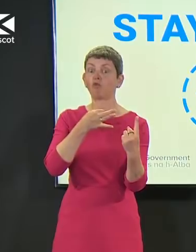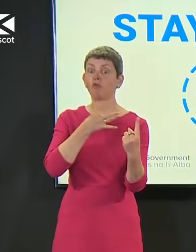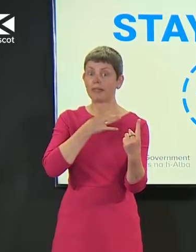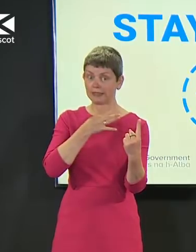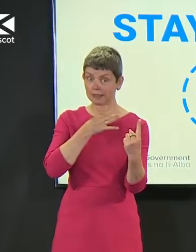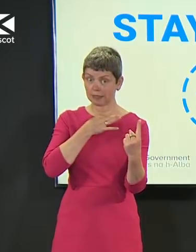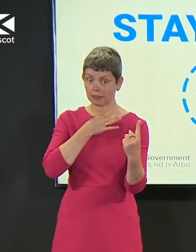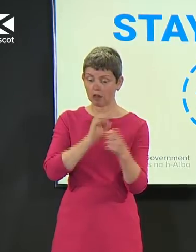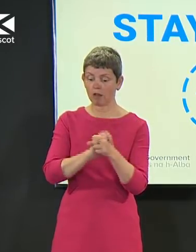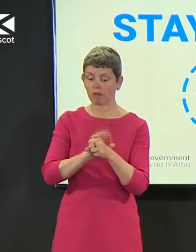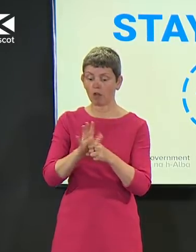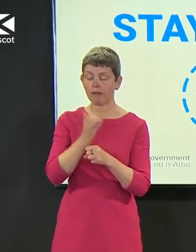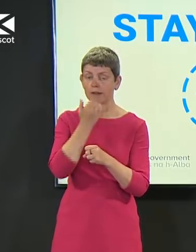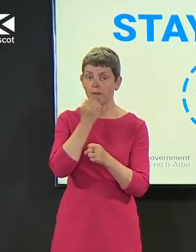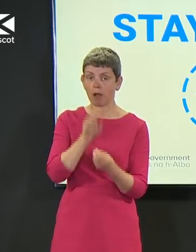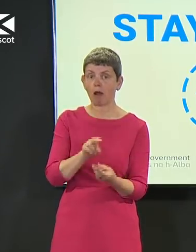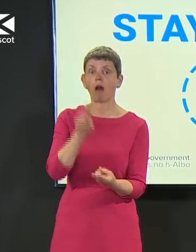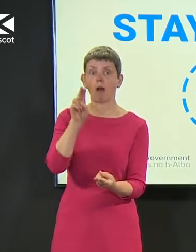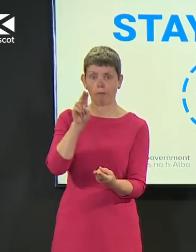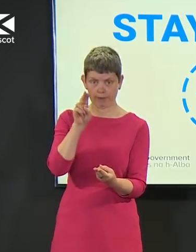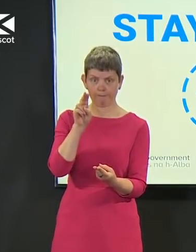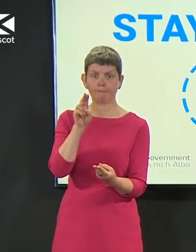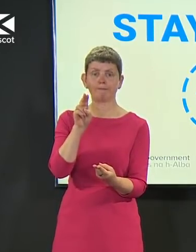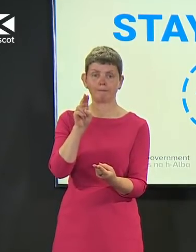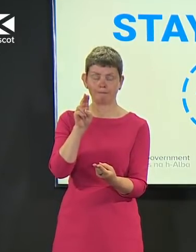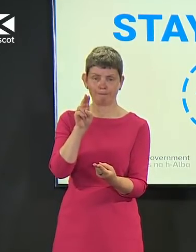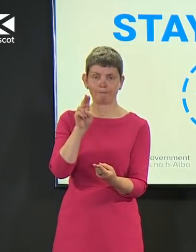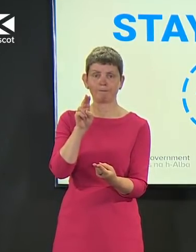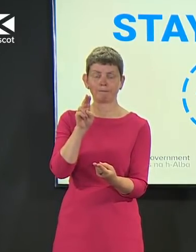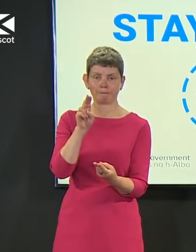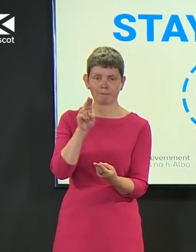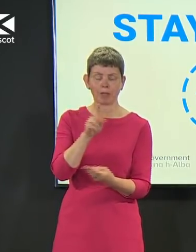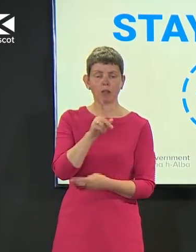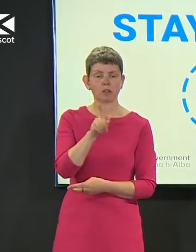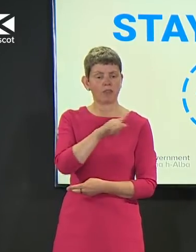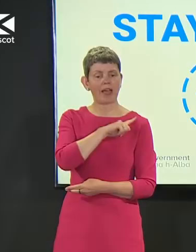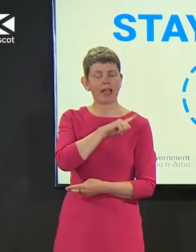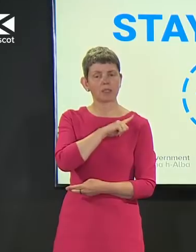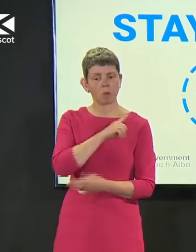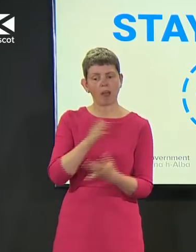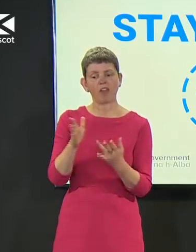increase in cases the the challenge is to keep all the other mitigation sufficiently in place to